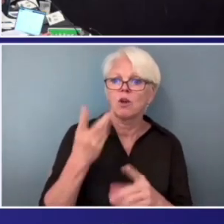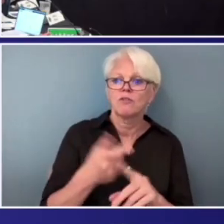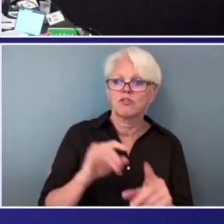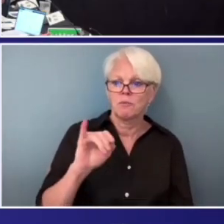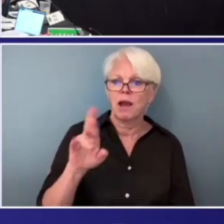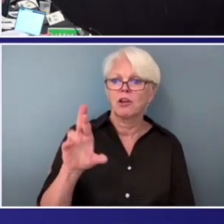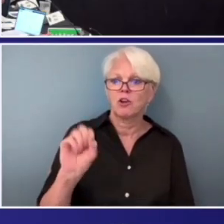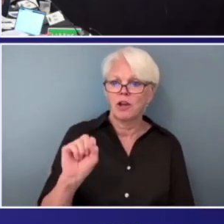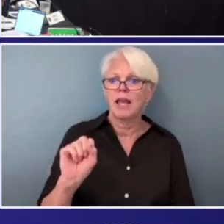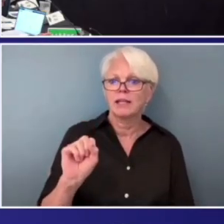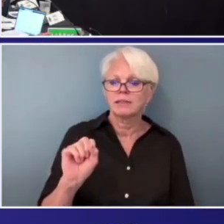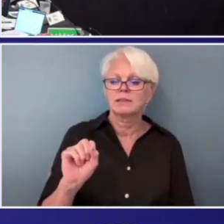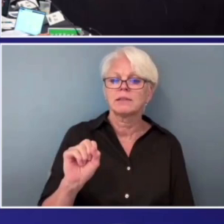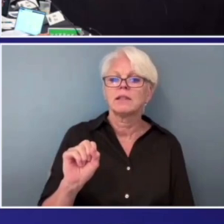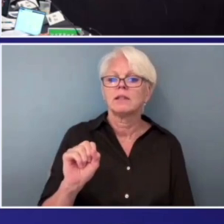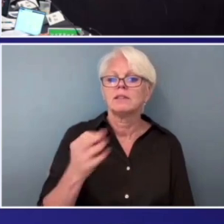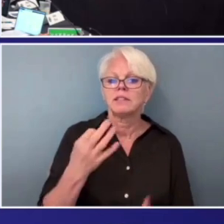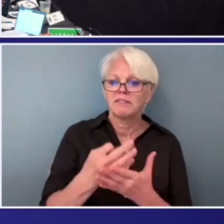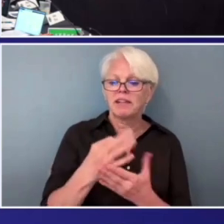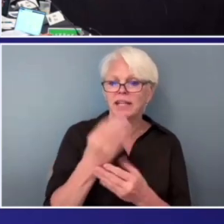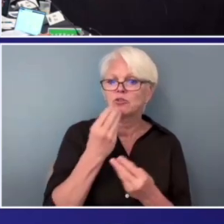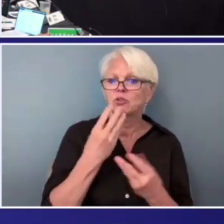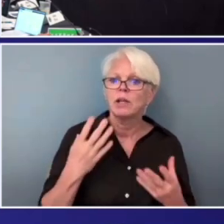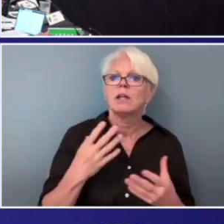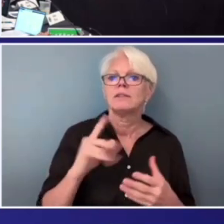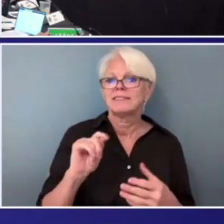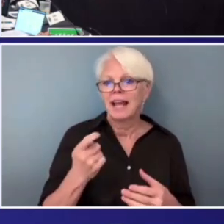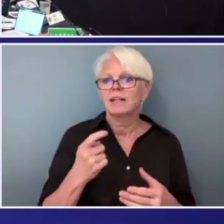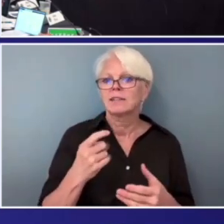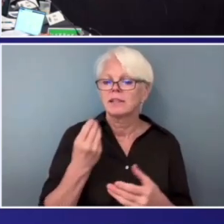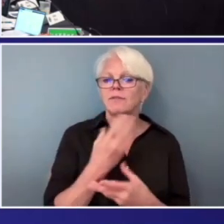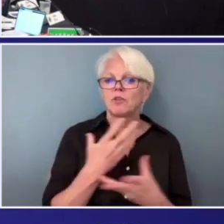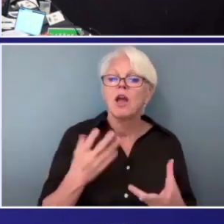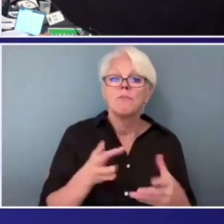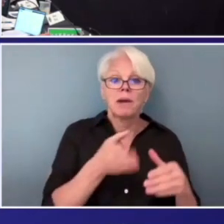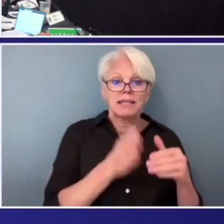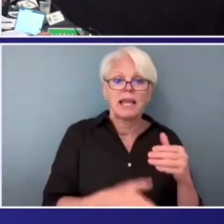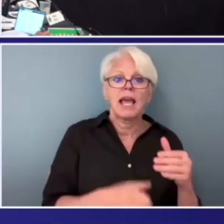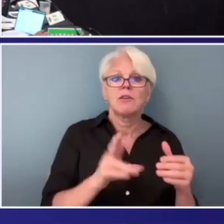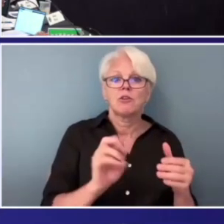and by the end of the repayment period, the -- any remaining balance will be